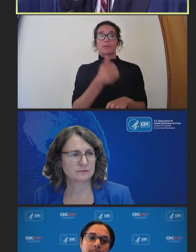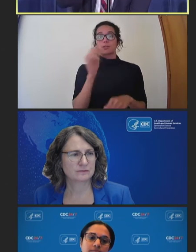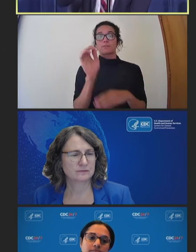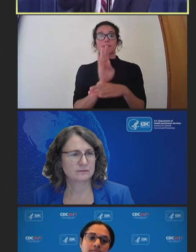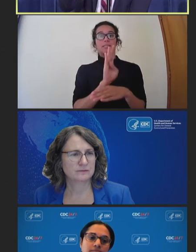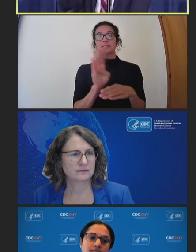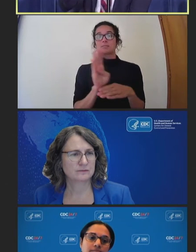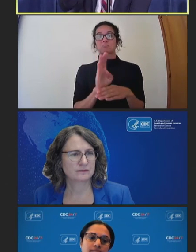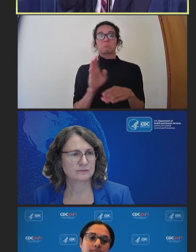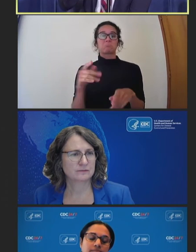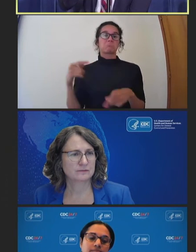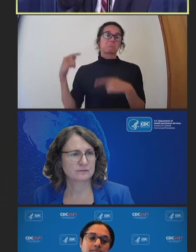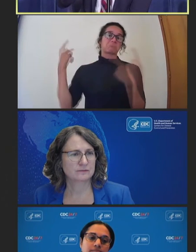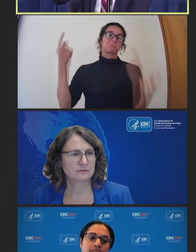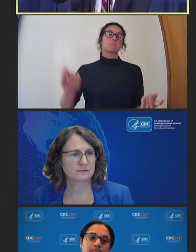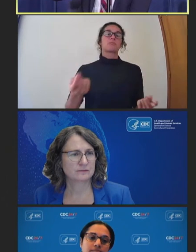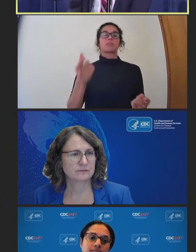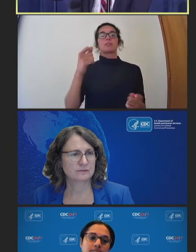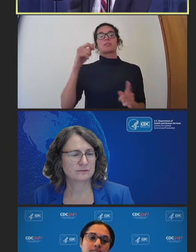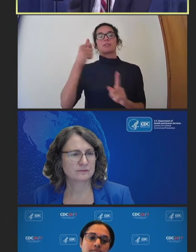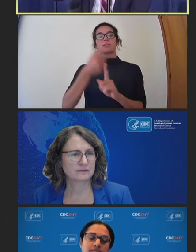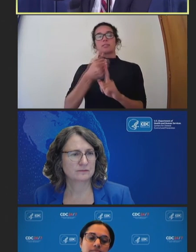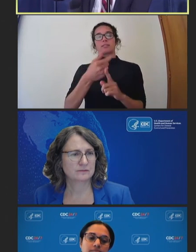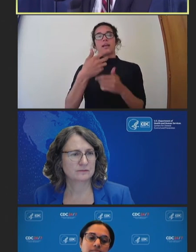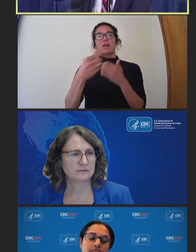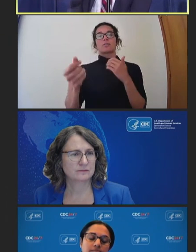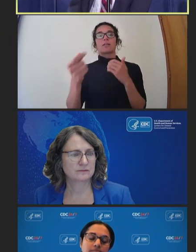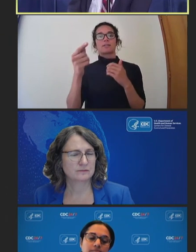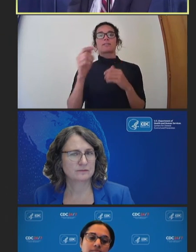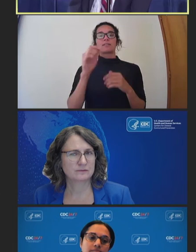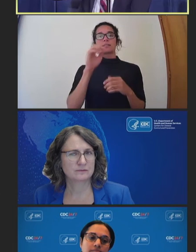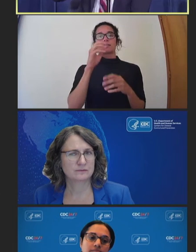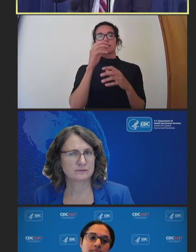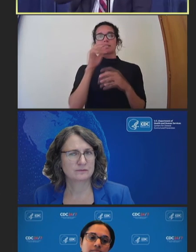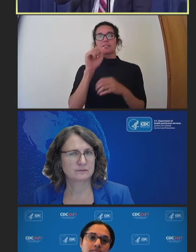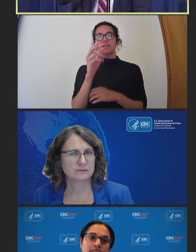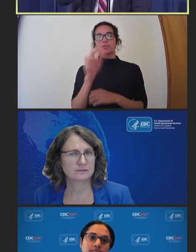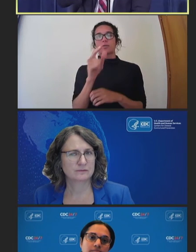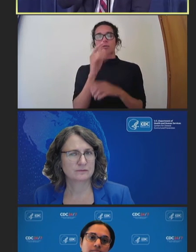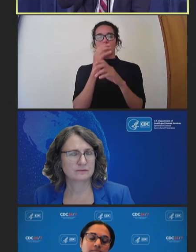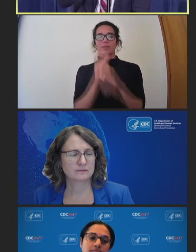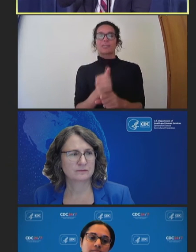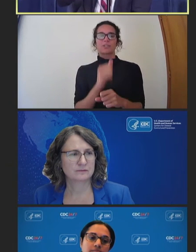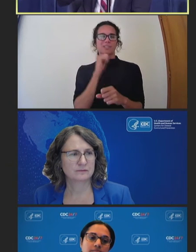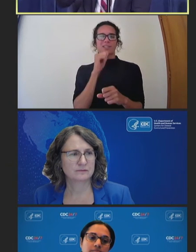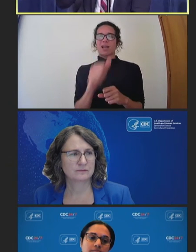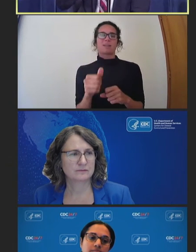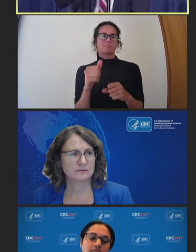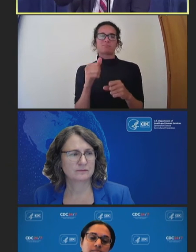outside of, you know, the sexual orientation, the Prides, like it doesn't matter what your sexual